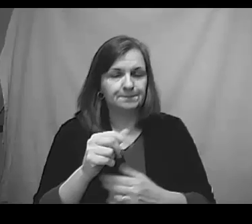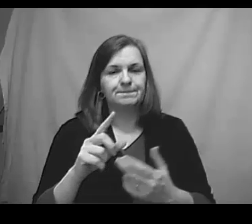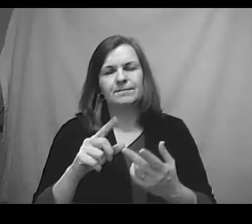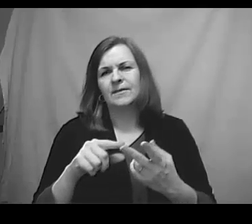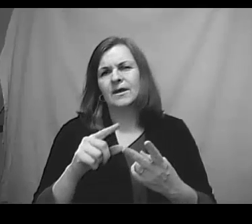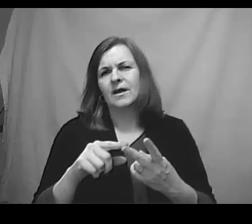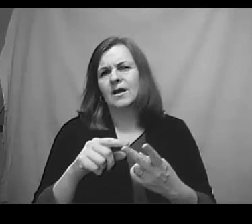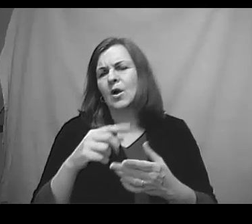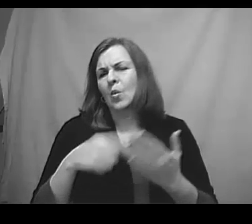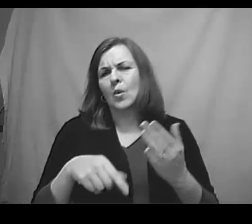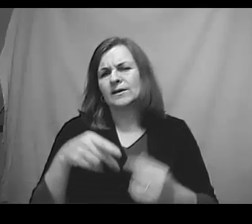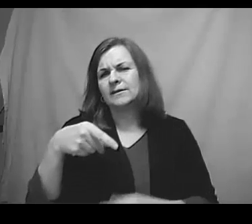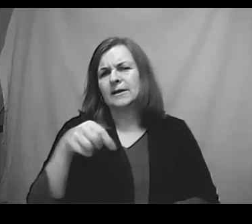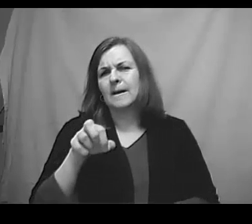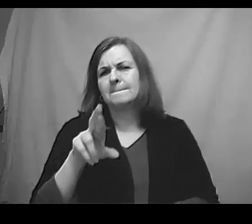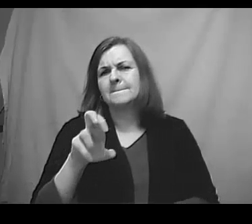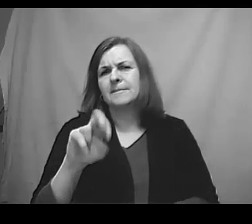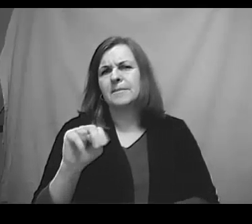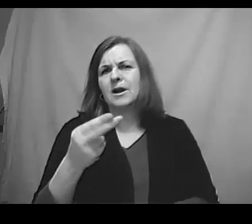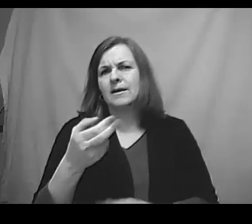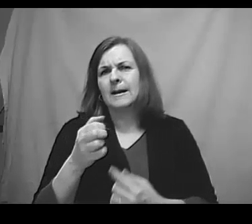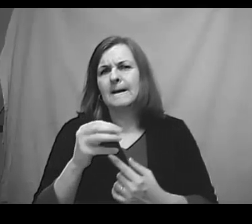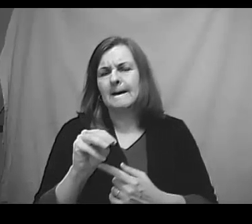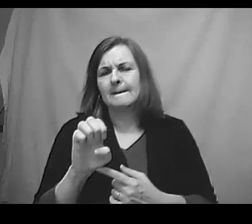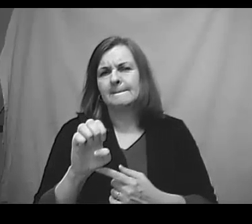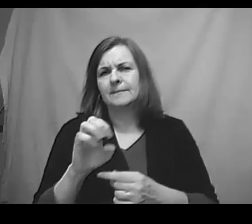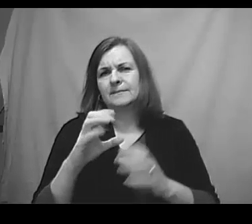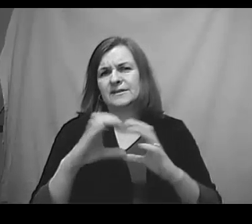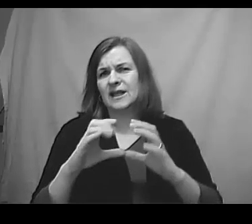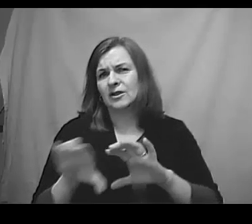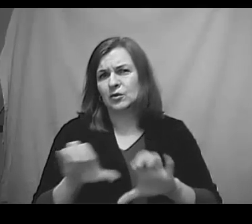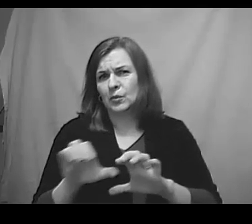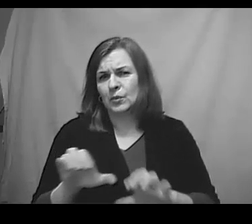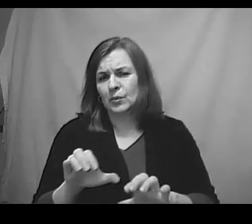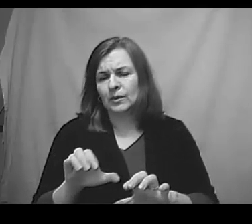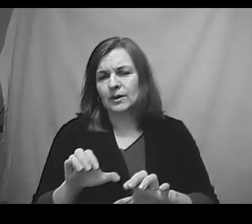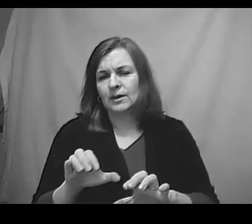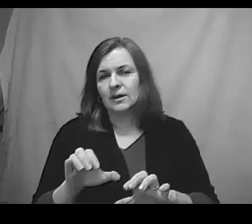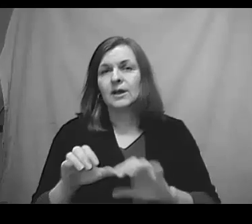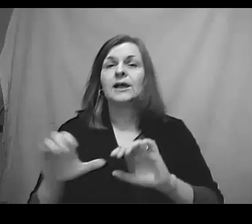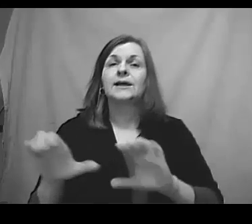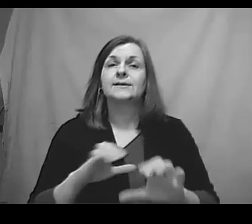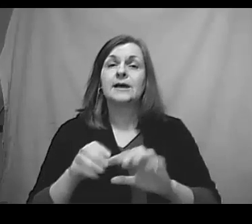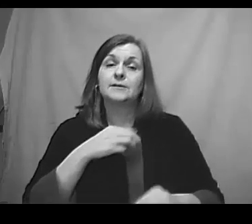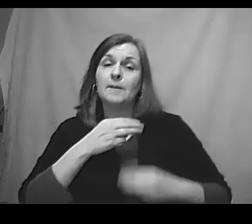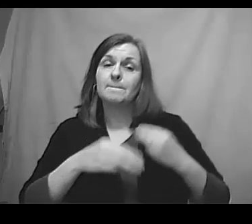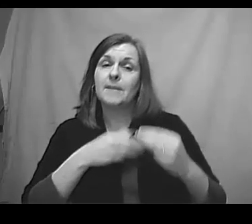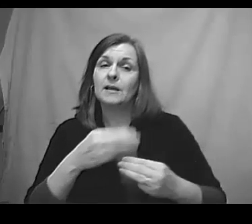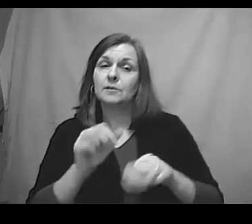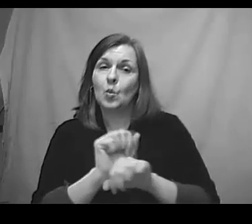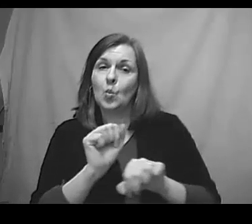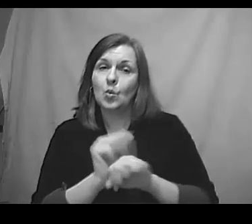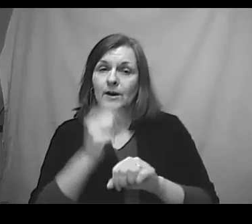well the job of a parenchyme cell is to do all of the metabolic work of the plant